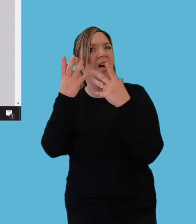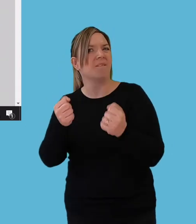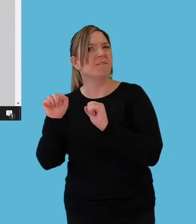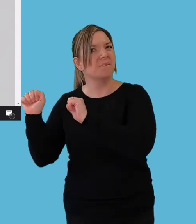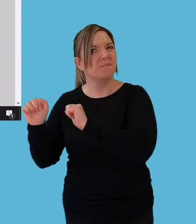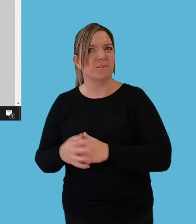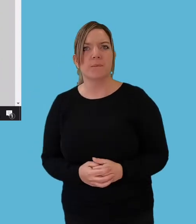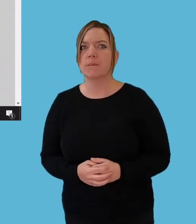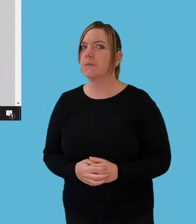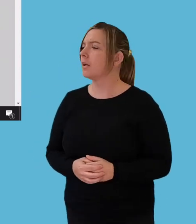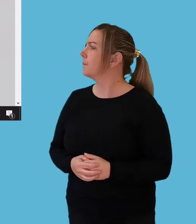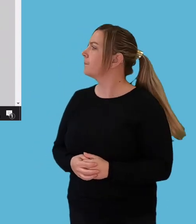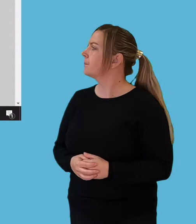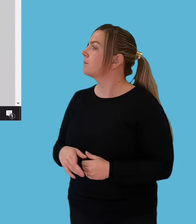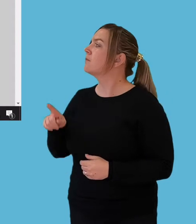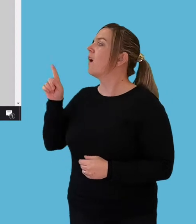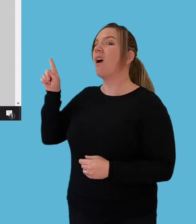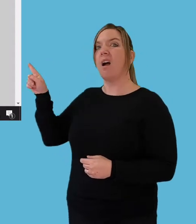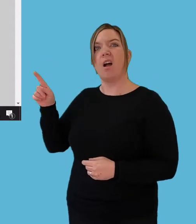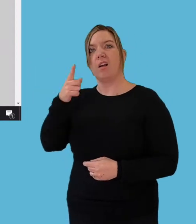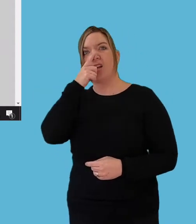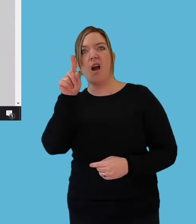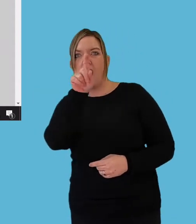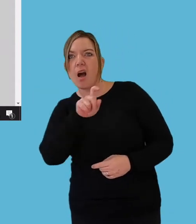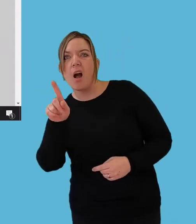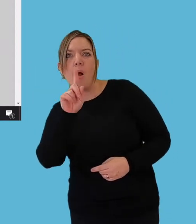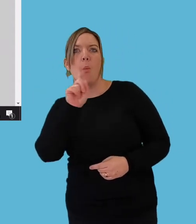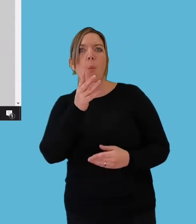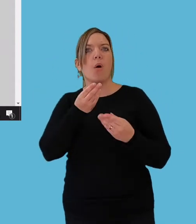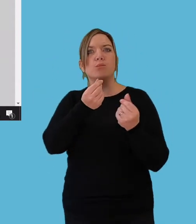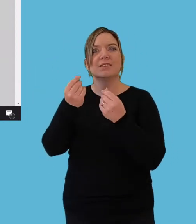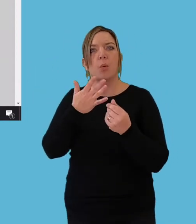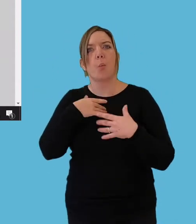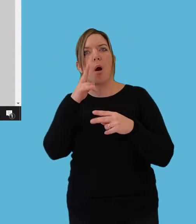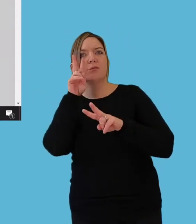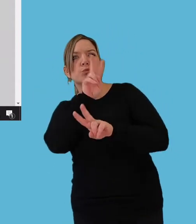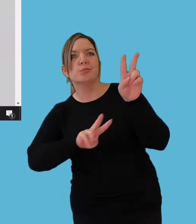So, when you come on to it, you can, erm, choose what set of resources you want to look at first